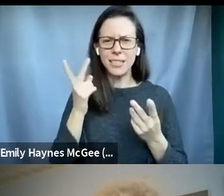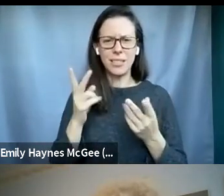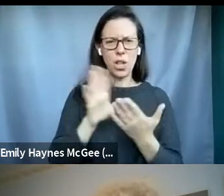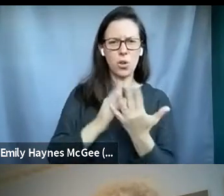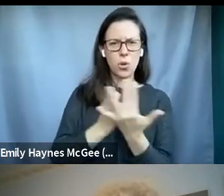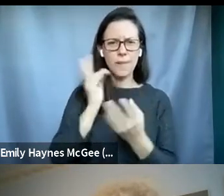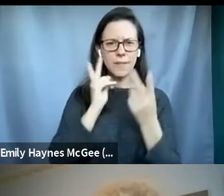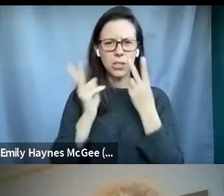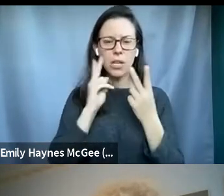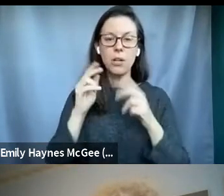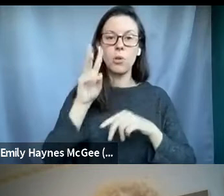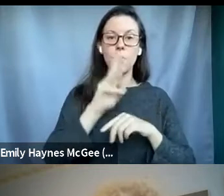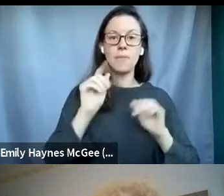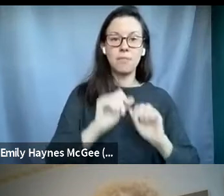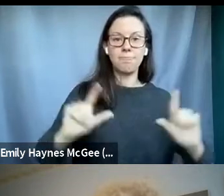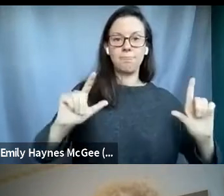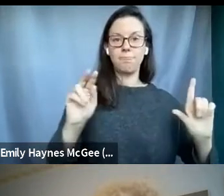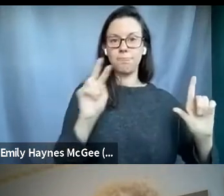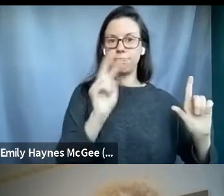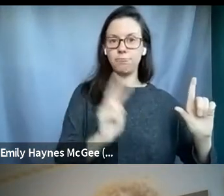Also this is the place where you can come back and get all of the information again